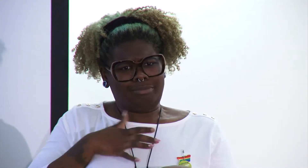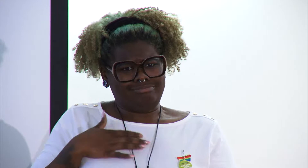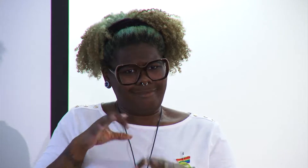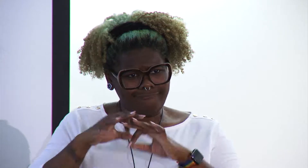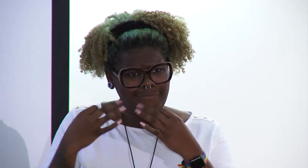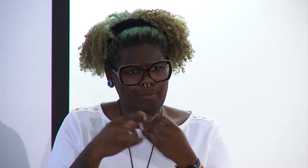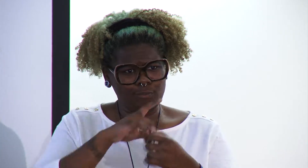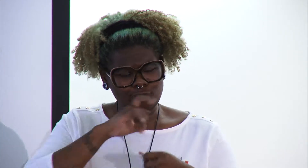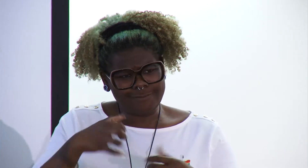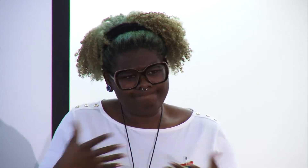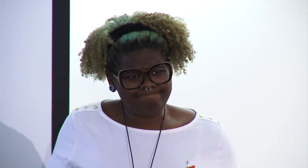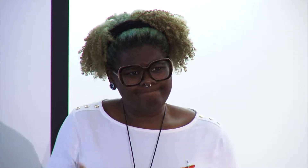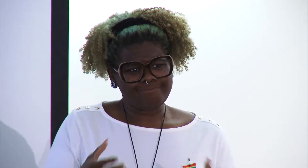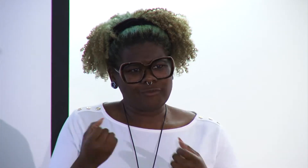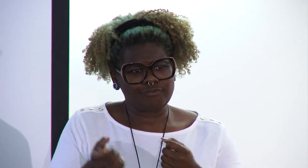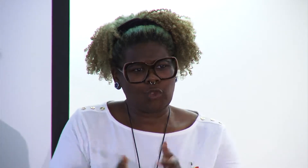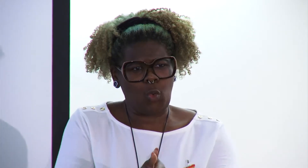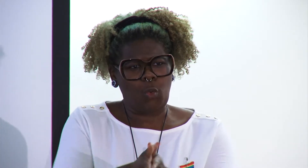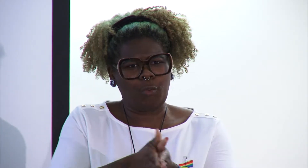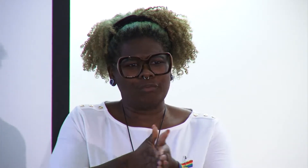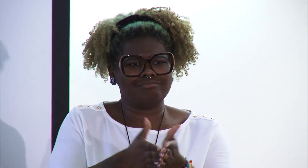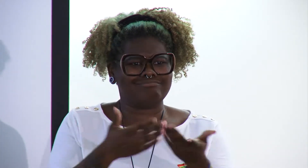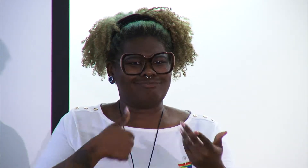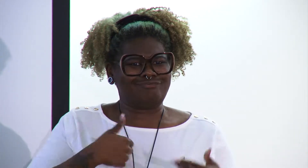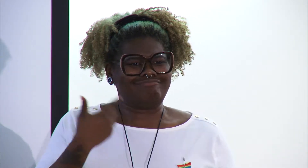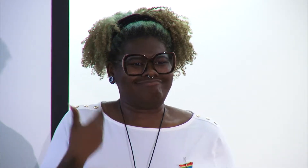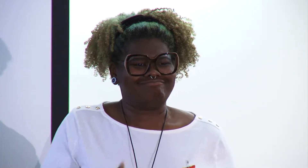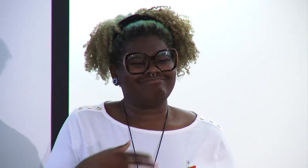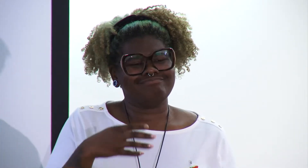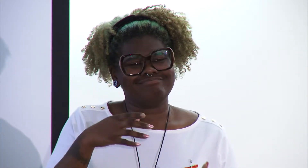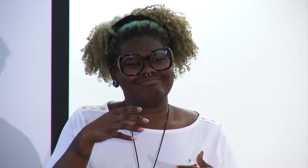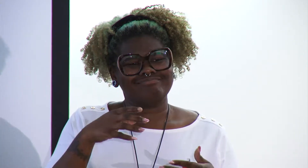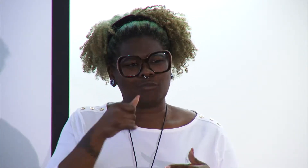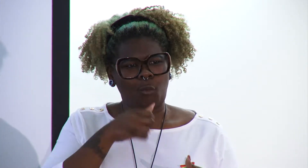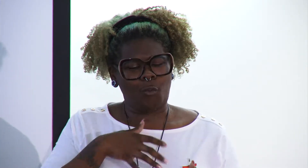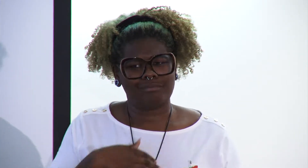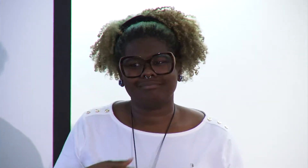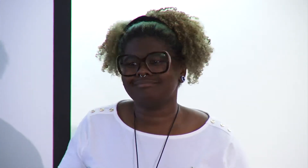I'm also a woman. I'm from a family who really encourages